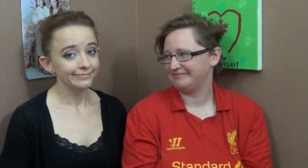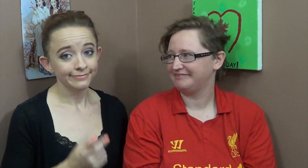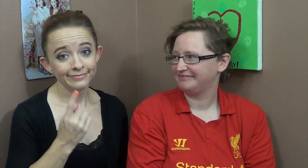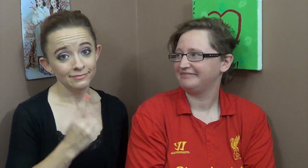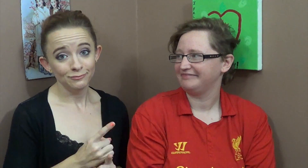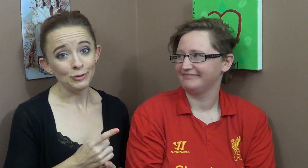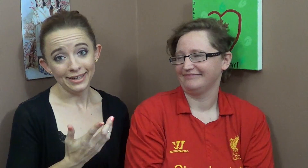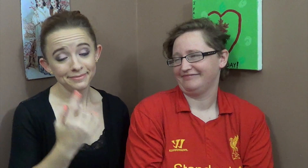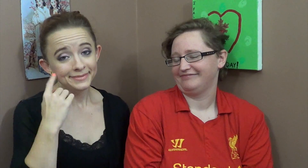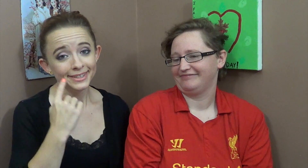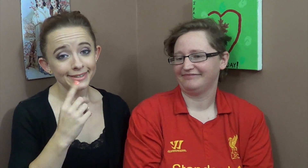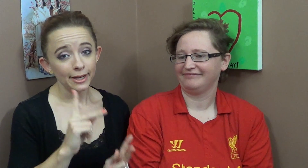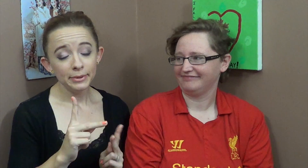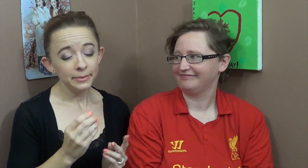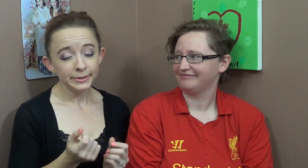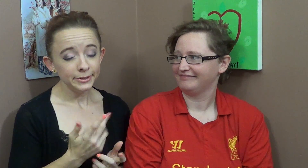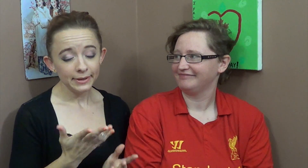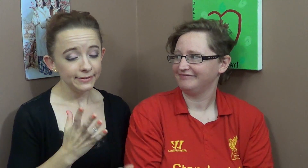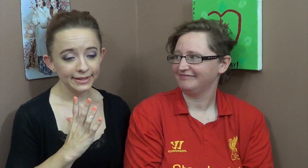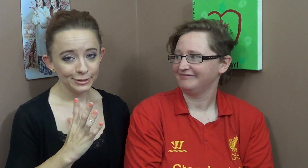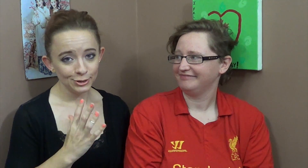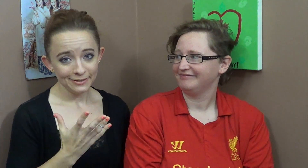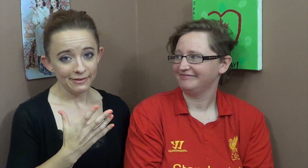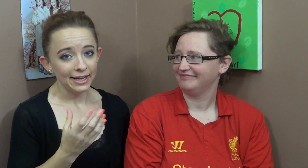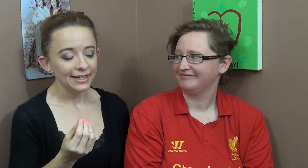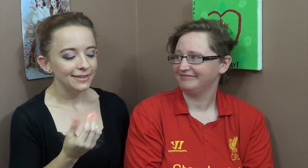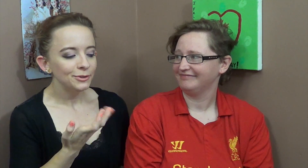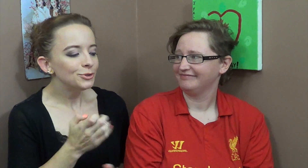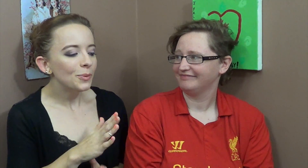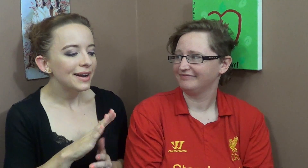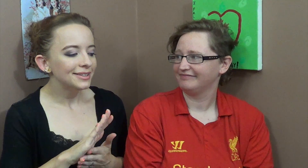Right, Deaf people can do everything just fine. You don't